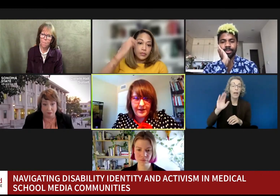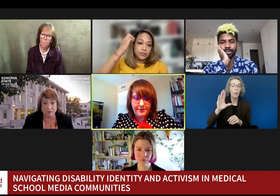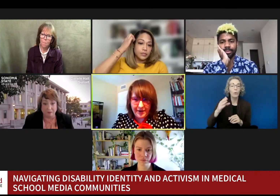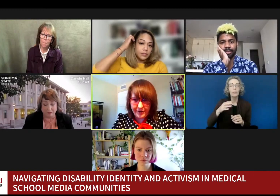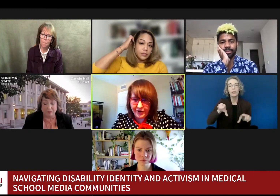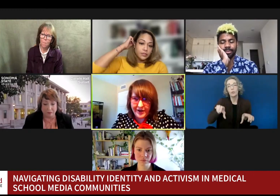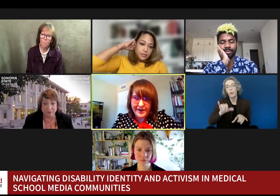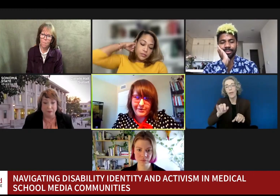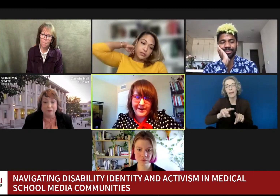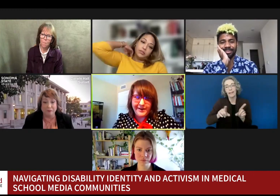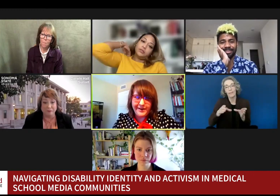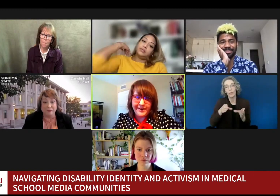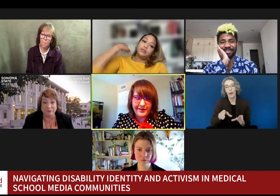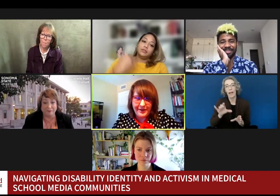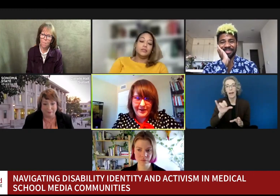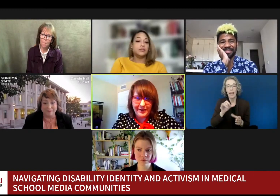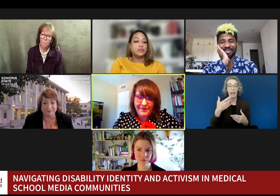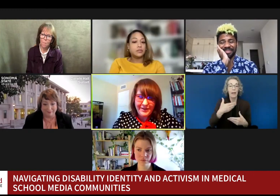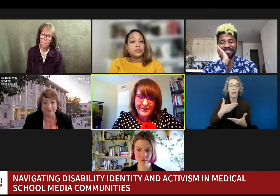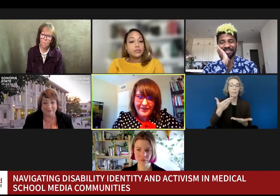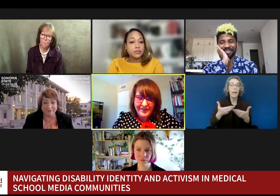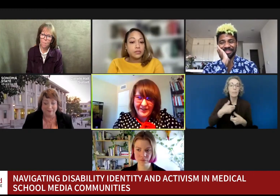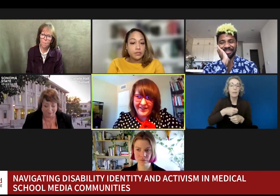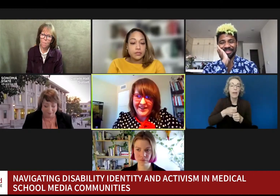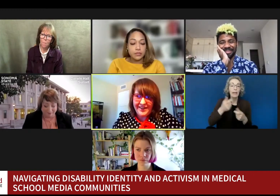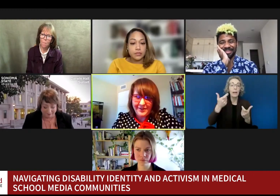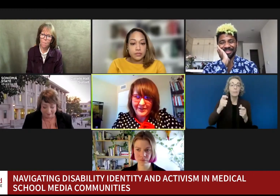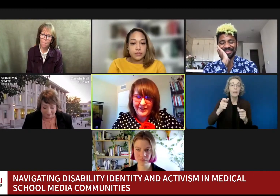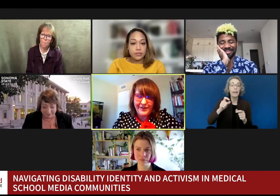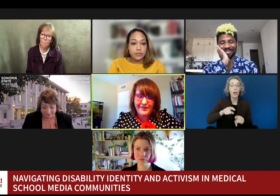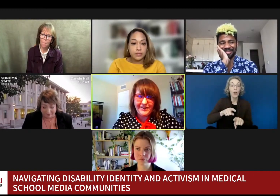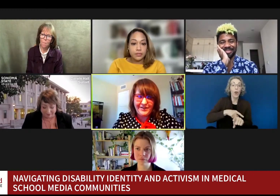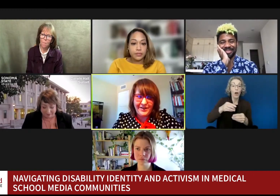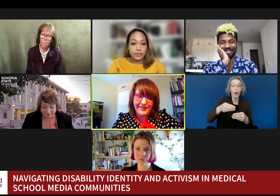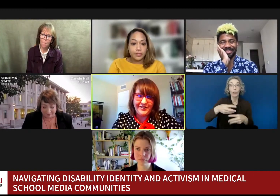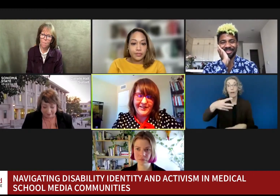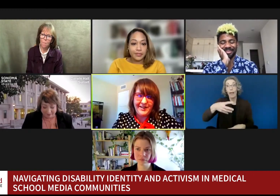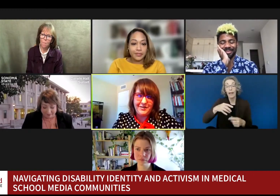Like made a giant thread and talked about a bunch of different stuff that leaked a bunch of different research articles and things.